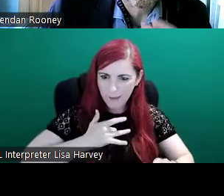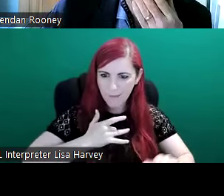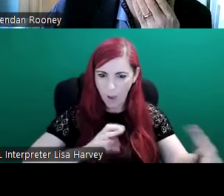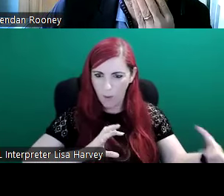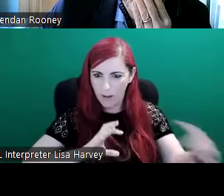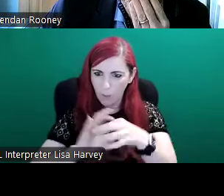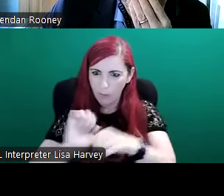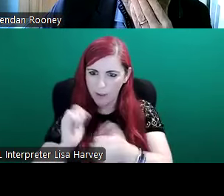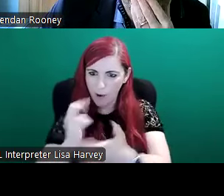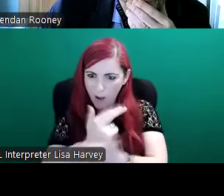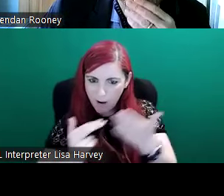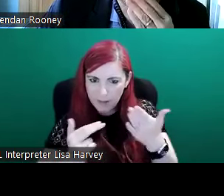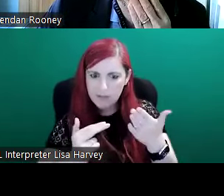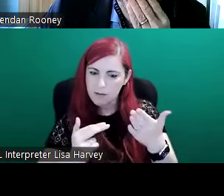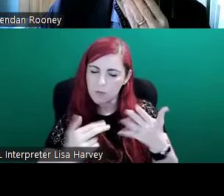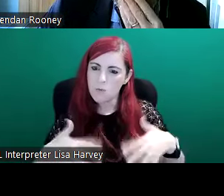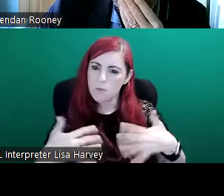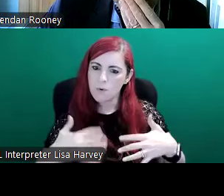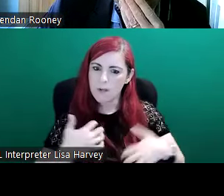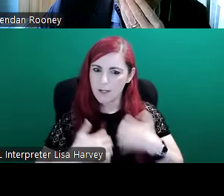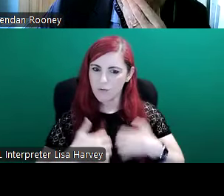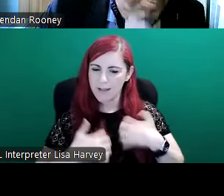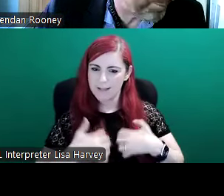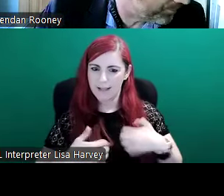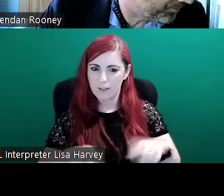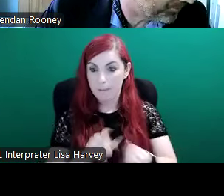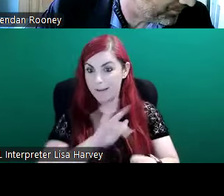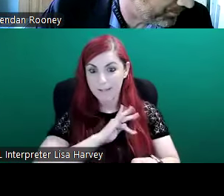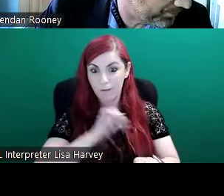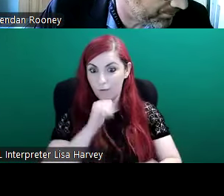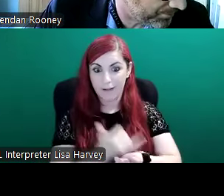it's been it's very exciting. I haven't gone in to see it yet. It doesn't open for a